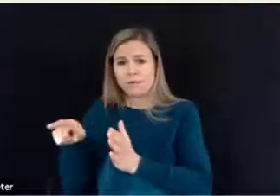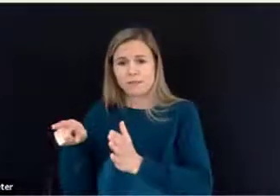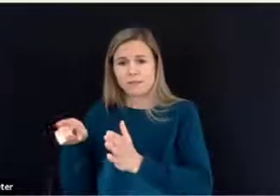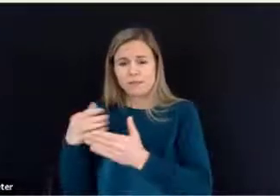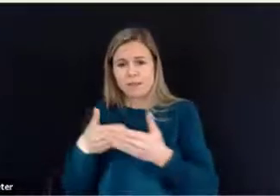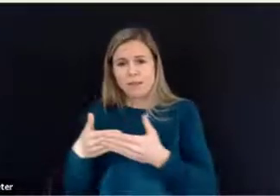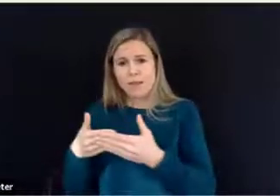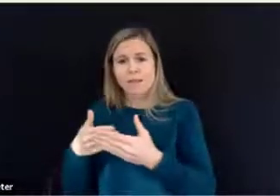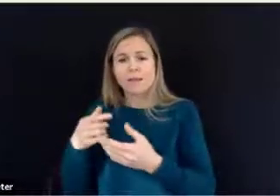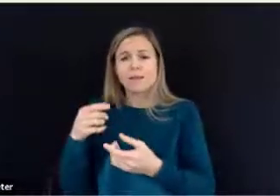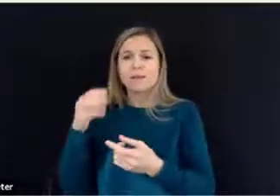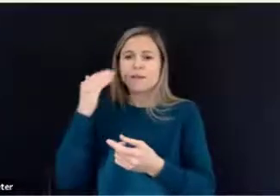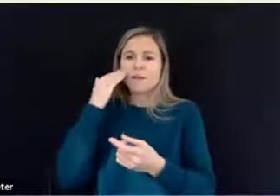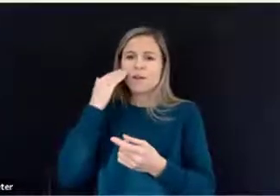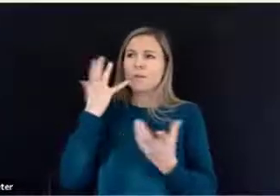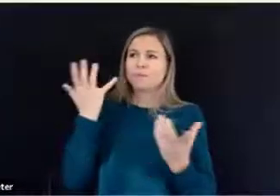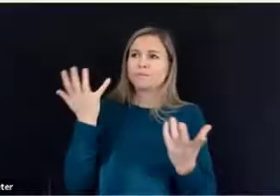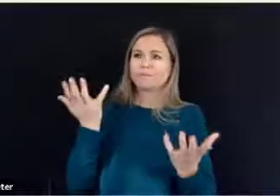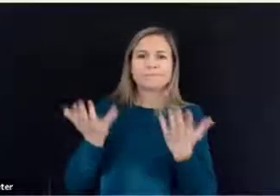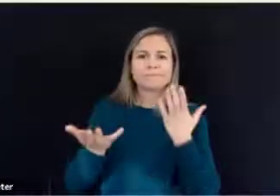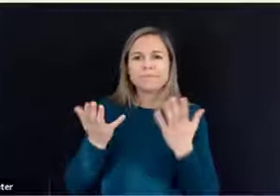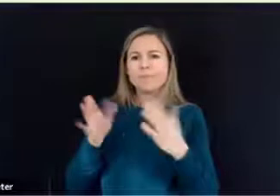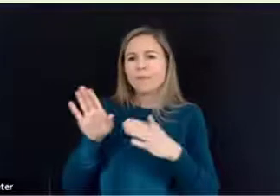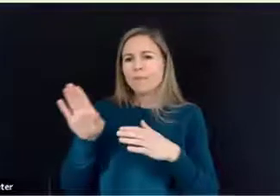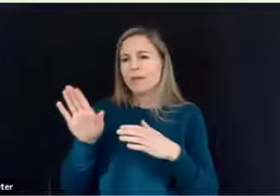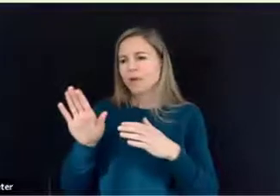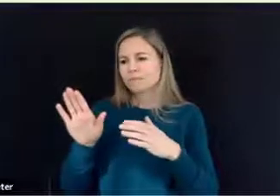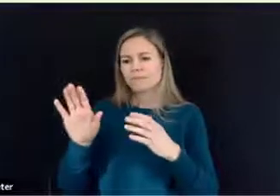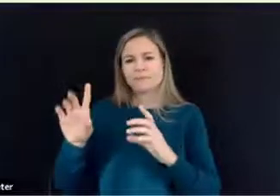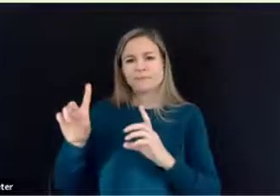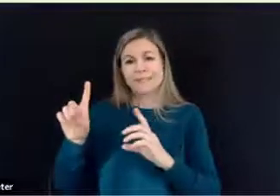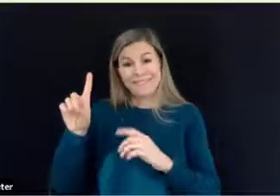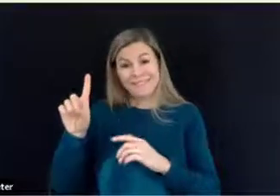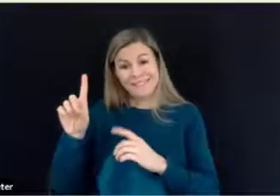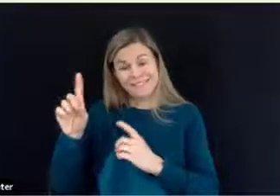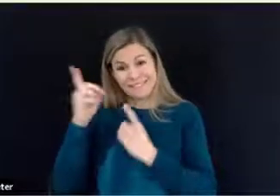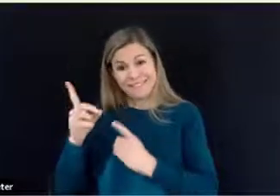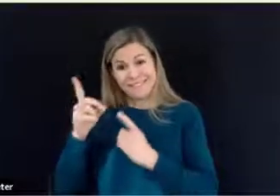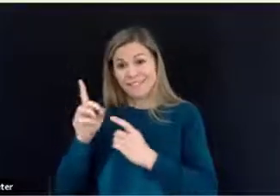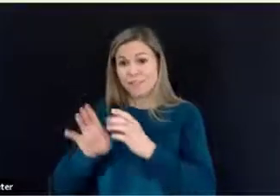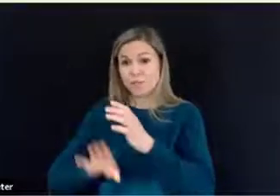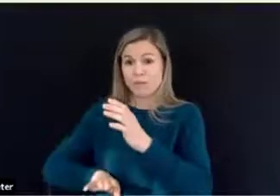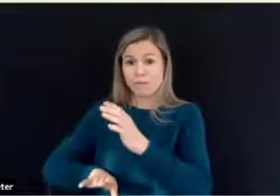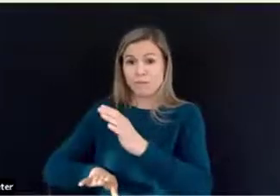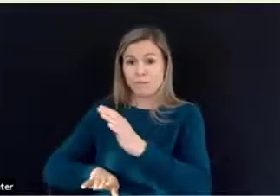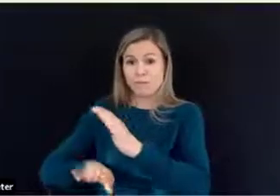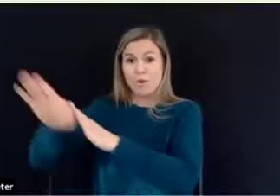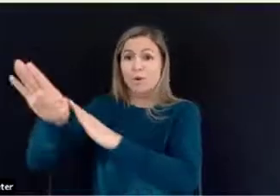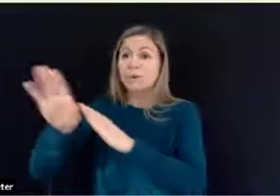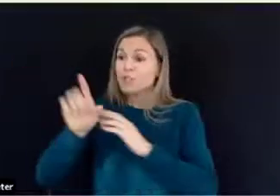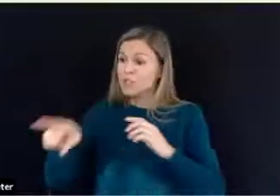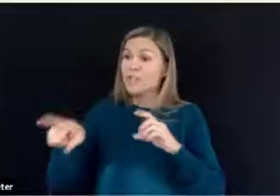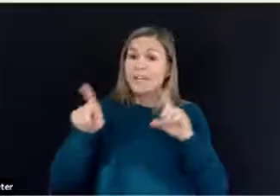you know, talking about the progressive nature of the disease, Ginny passed her newborn hearing screening